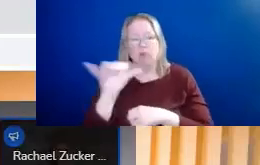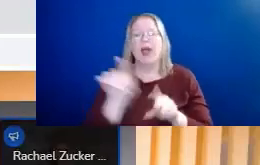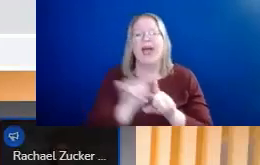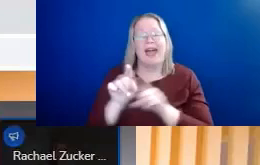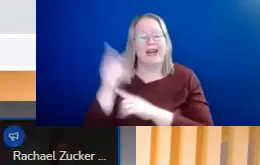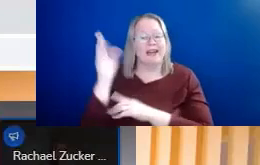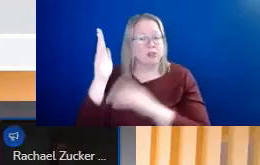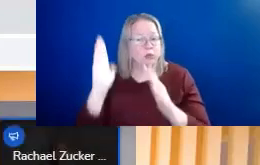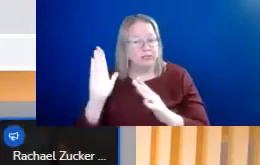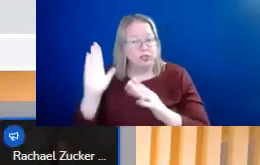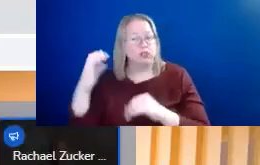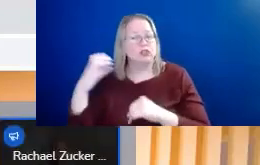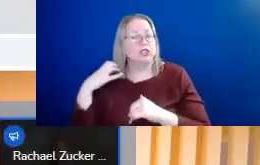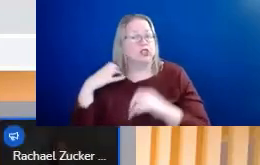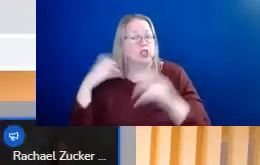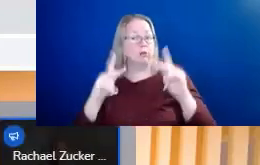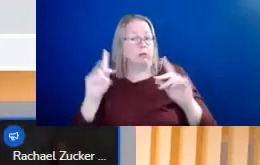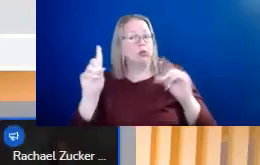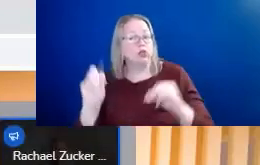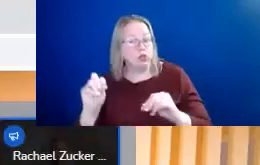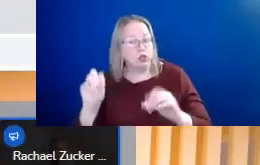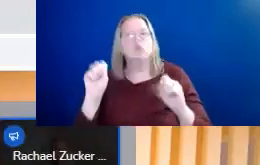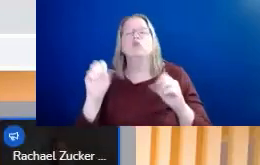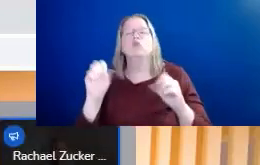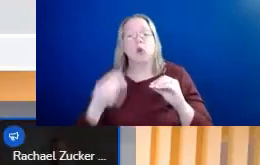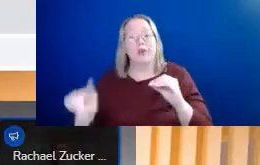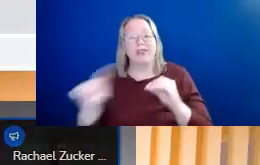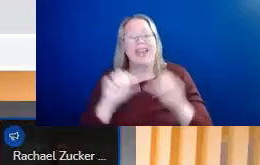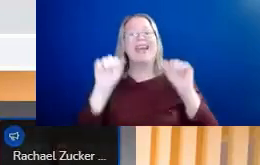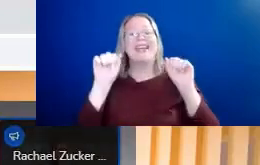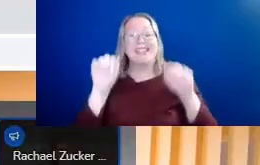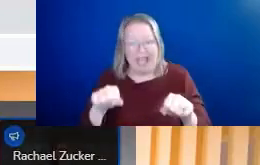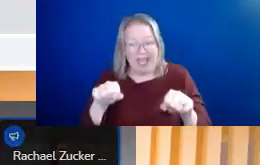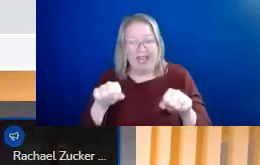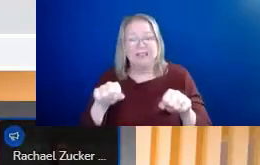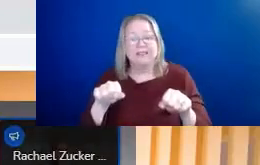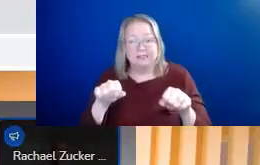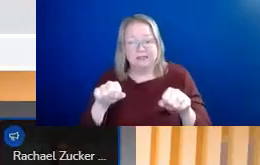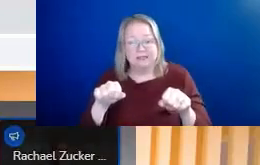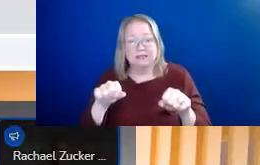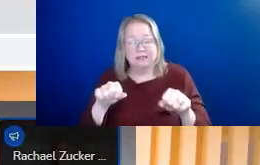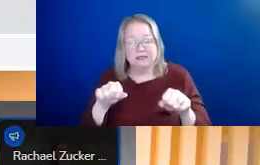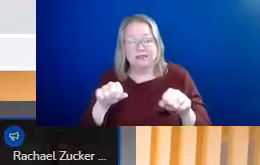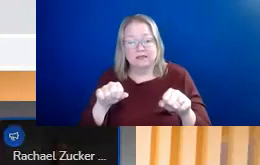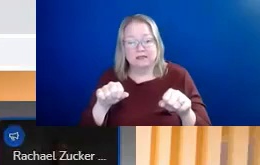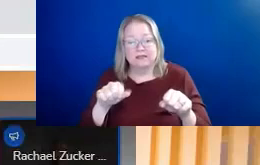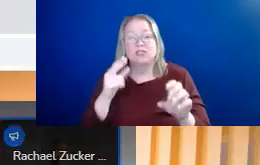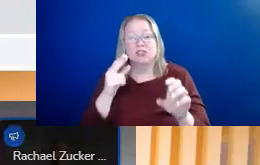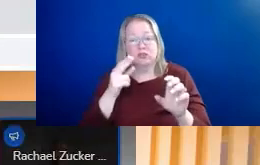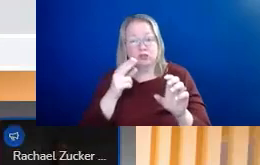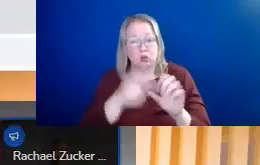and chairs do. So they will be able to come 12:27:39 off of mute and turn on their camera